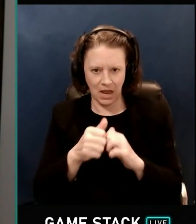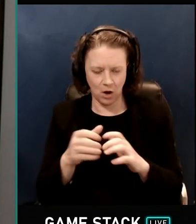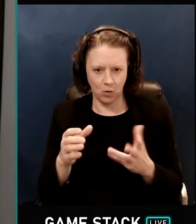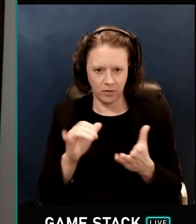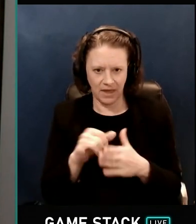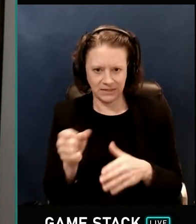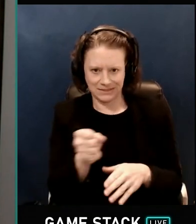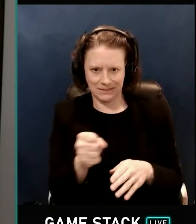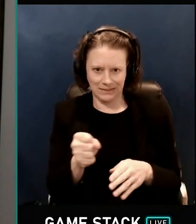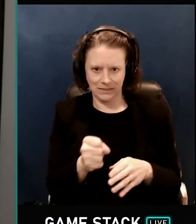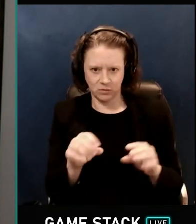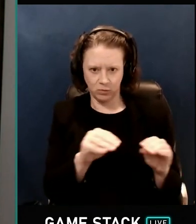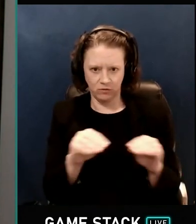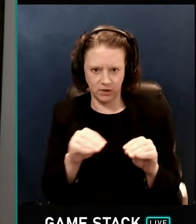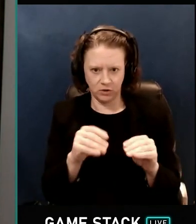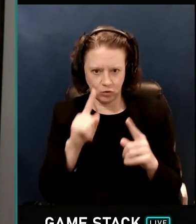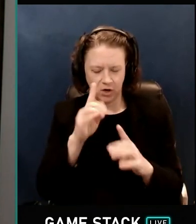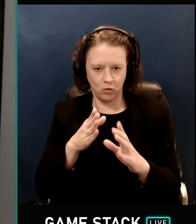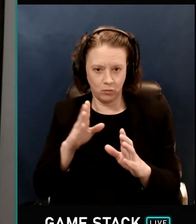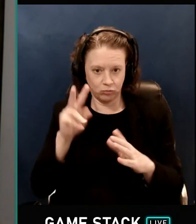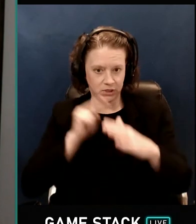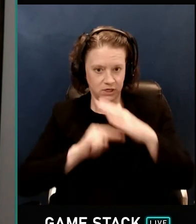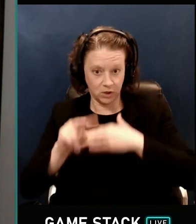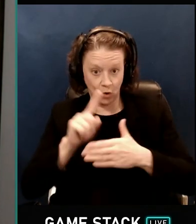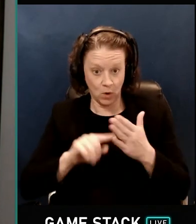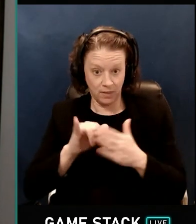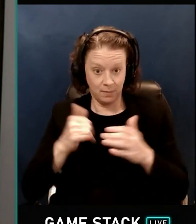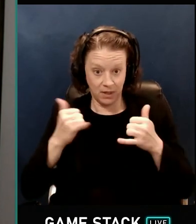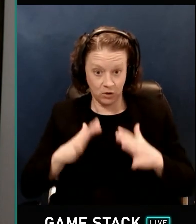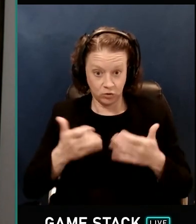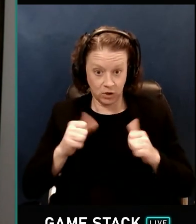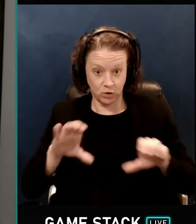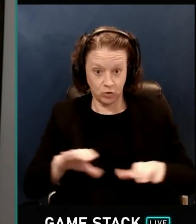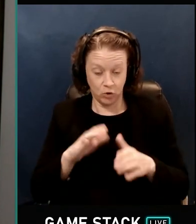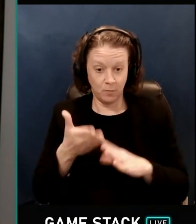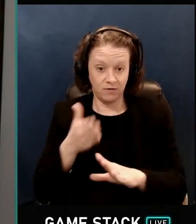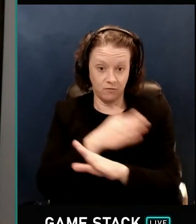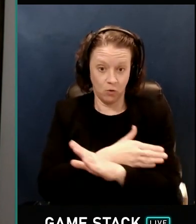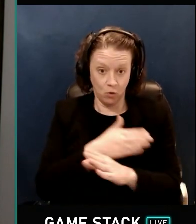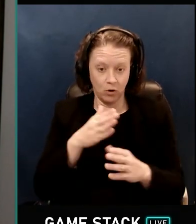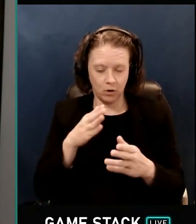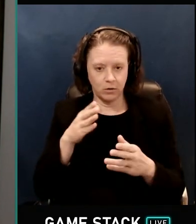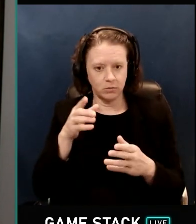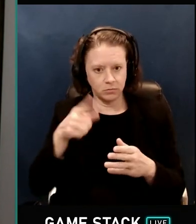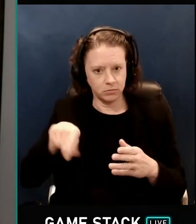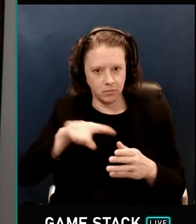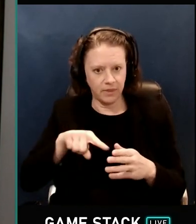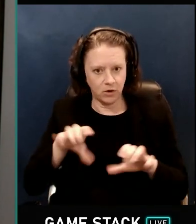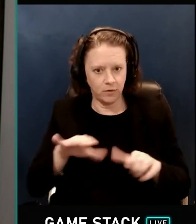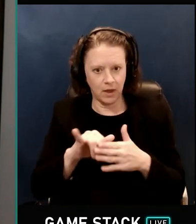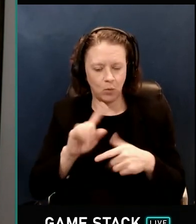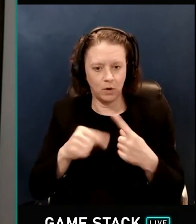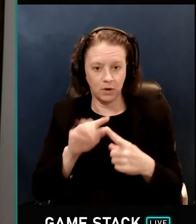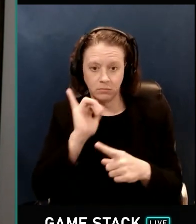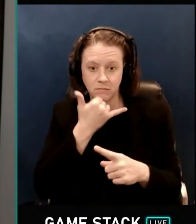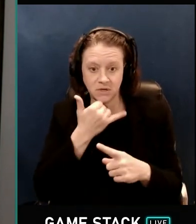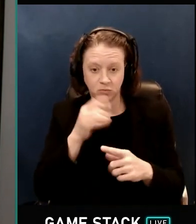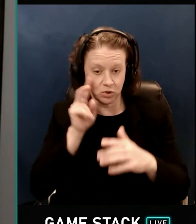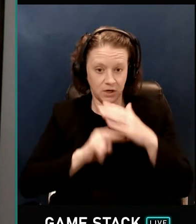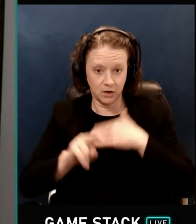to do a couple frames ahead of where they do it, and then when we mispredict we’ll use those same APIs XGameStreamingGetAssociatedFrame to backtrack to what